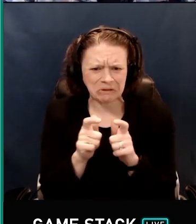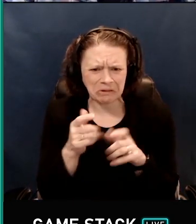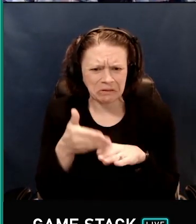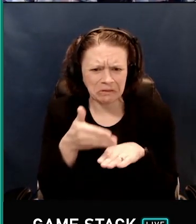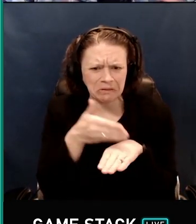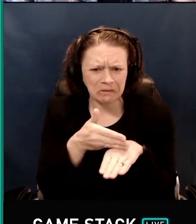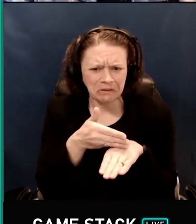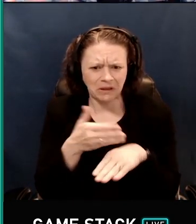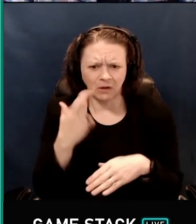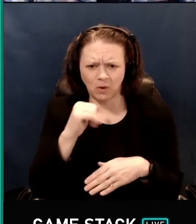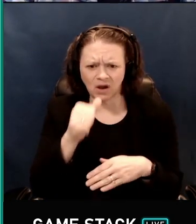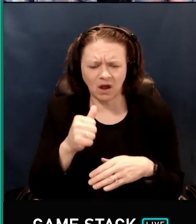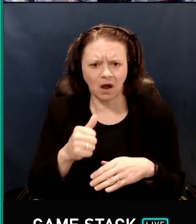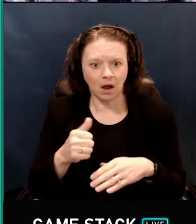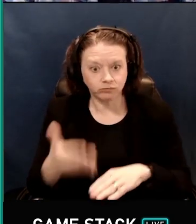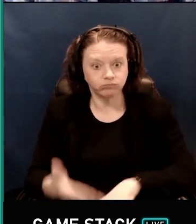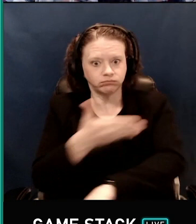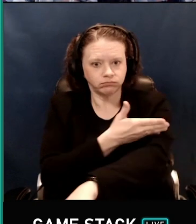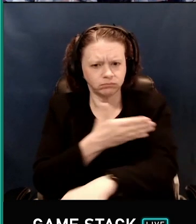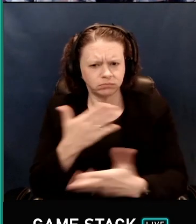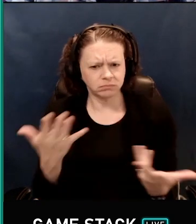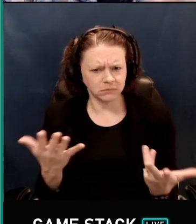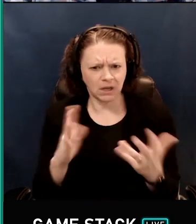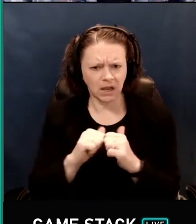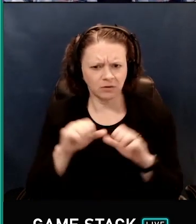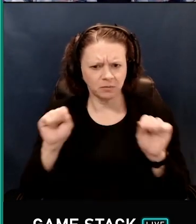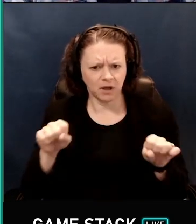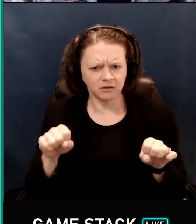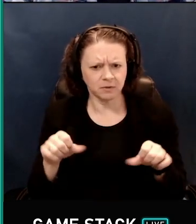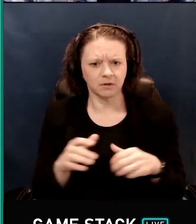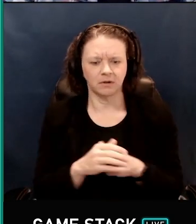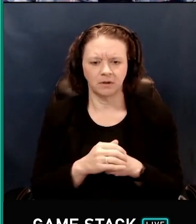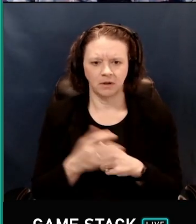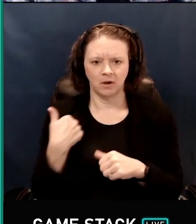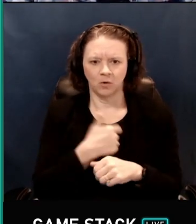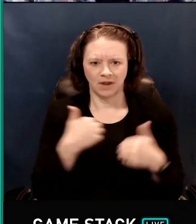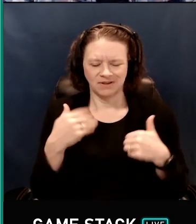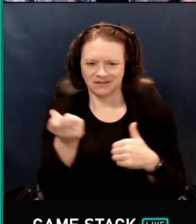How is that possible? And the short version is that there are several factors. CPU bandwidth is one of them.